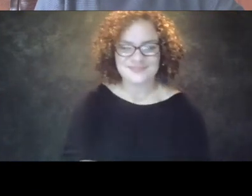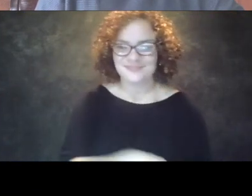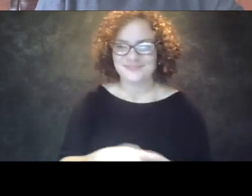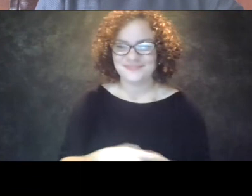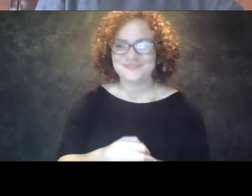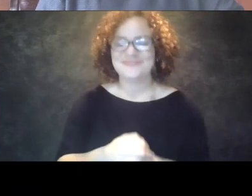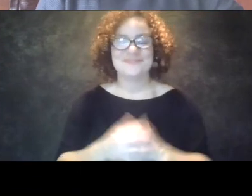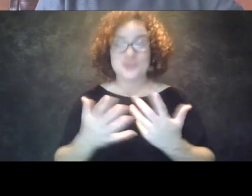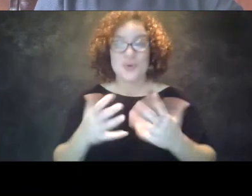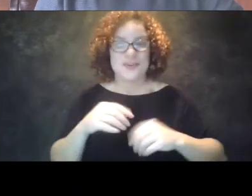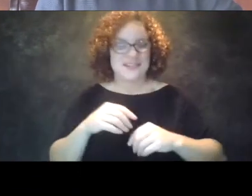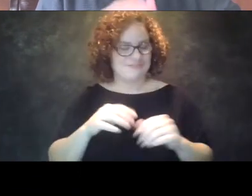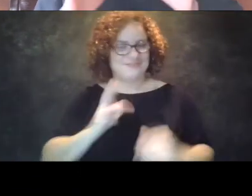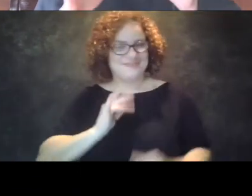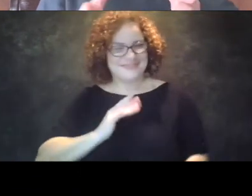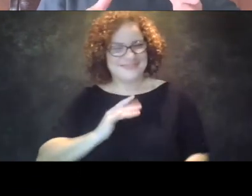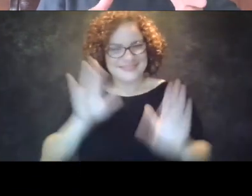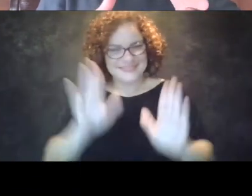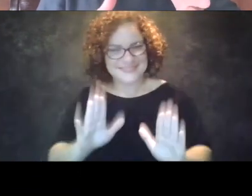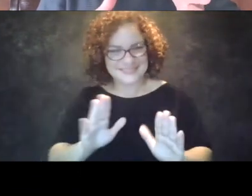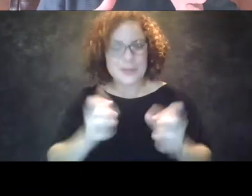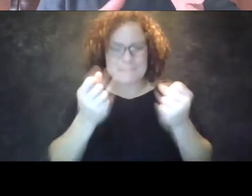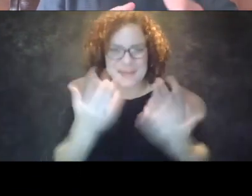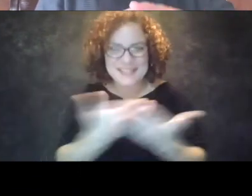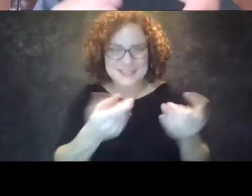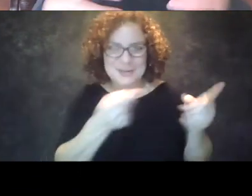So how great is that? So there's a lot of things that are happening right here the bubbles